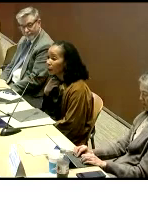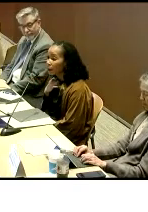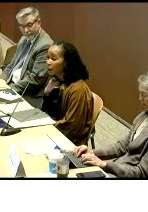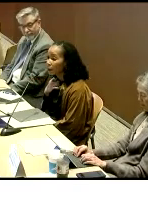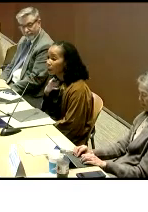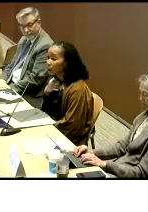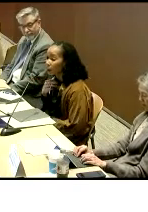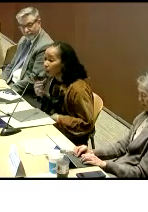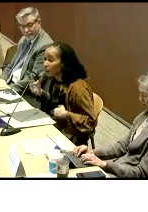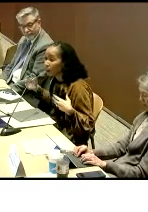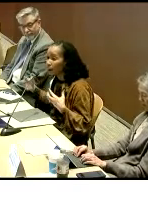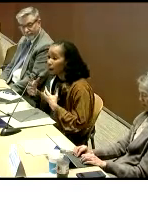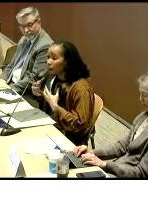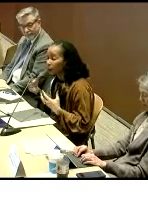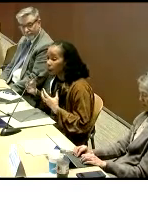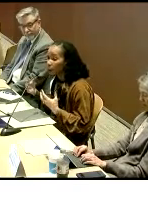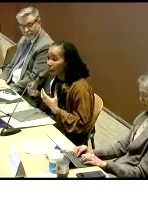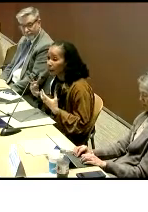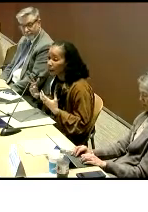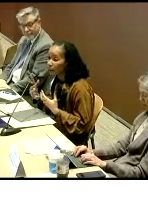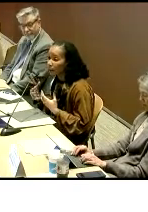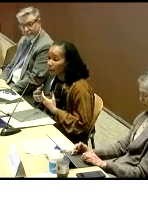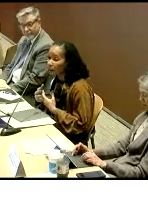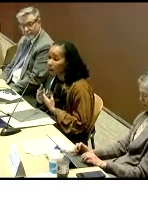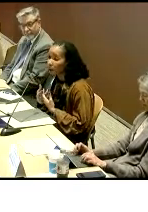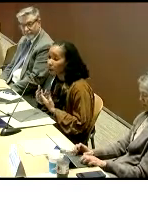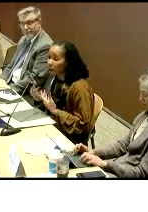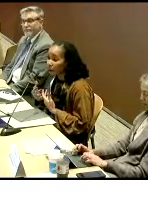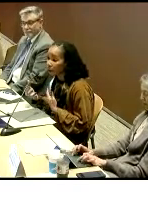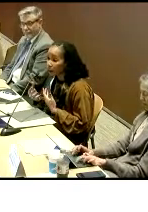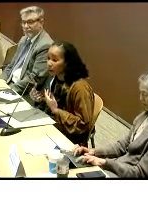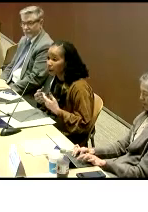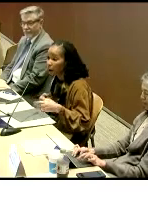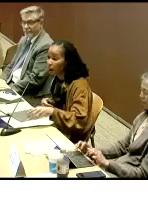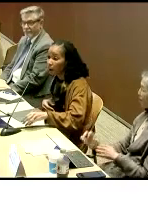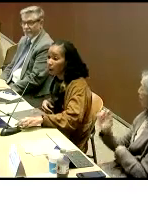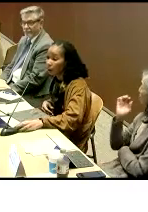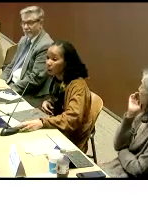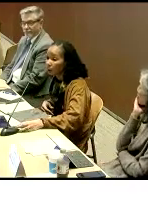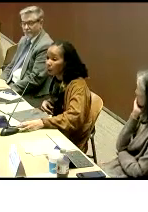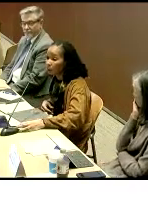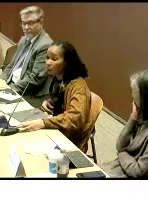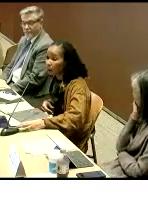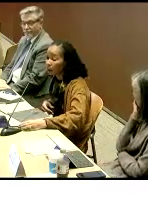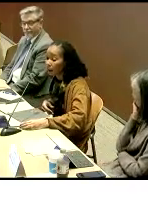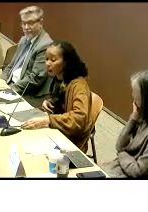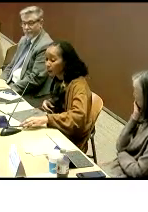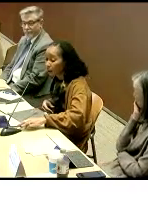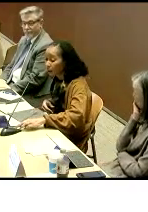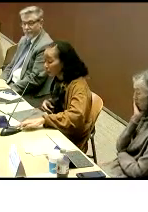CDC's role in this by really showing that kind of interdisciplinary intersectoral sort of a lens as well.